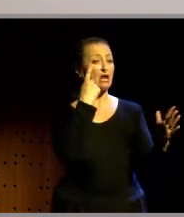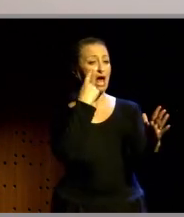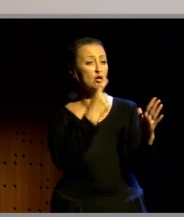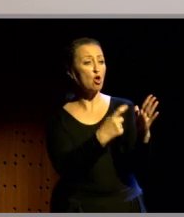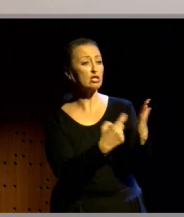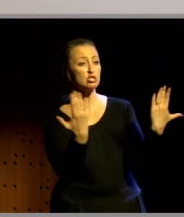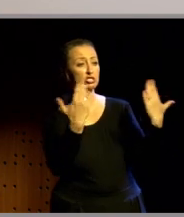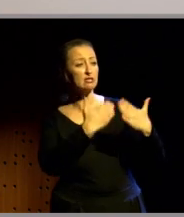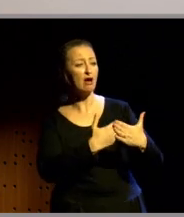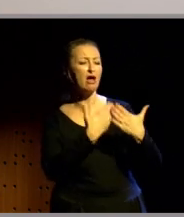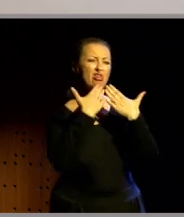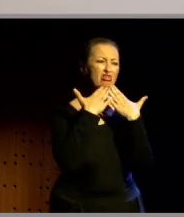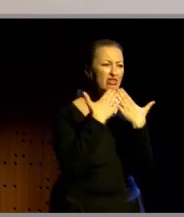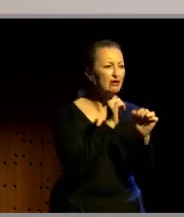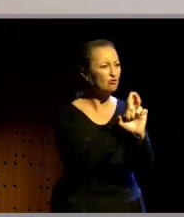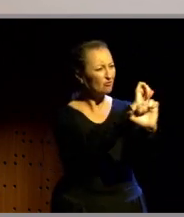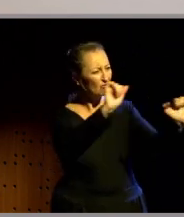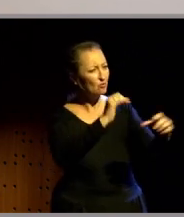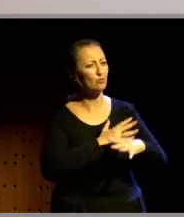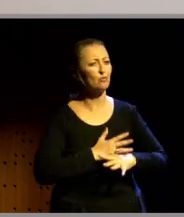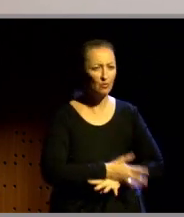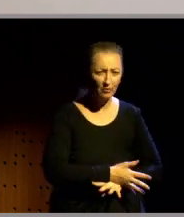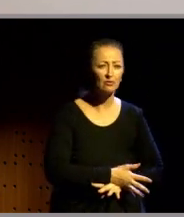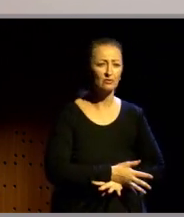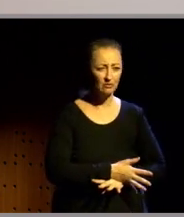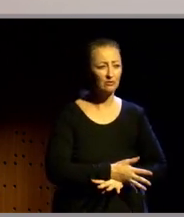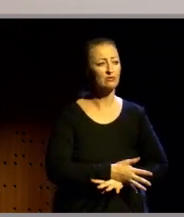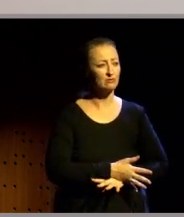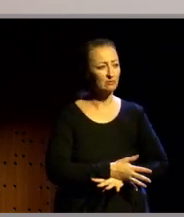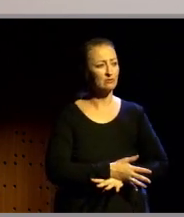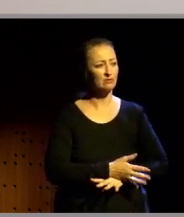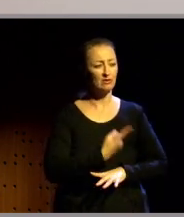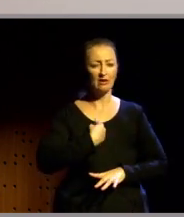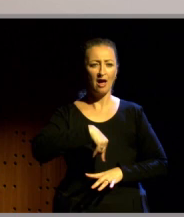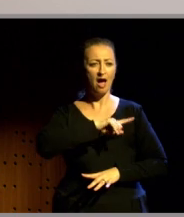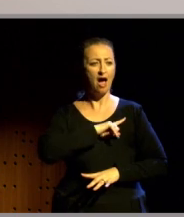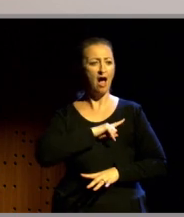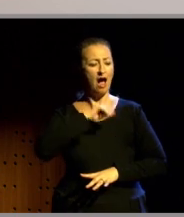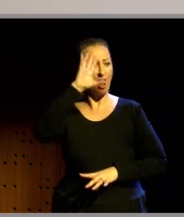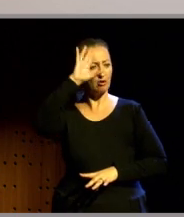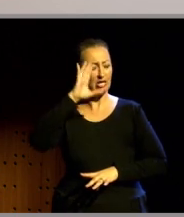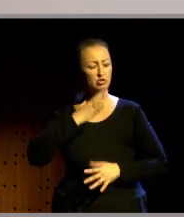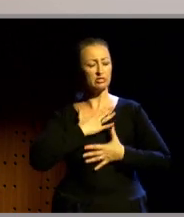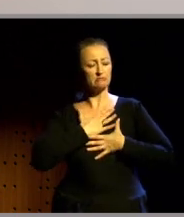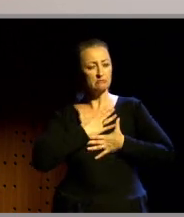can I just say thank you for what you do? We're a richer nation for it. We understand our nation better